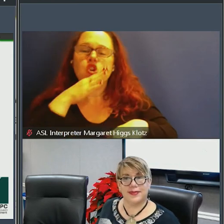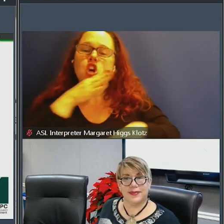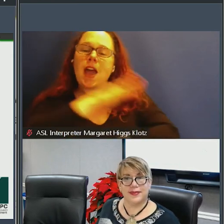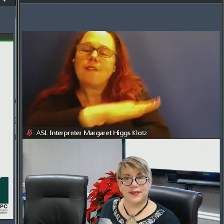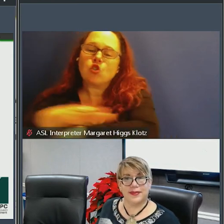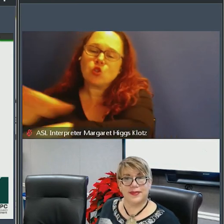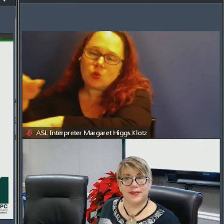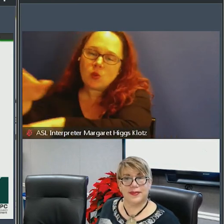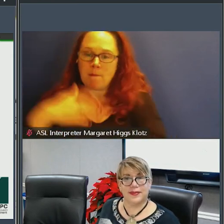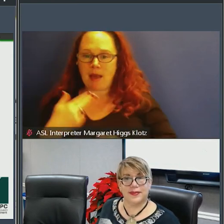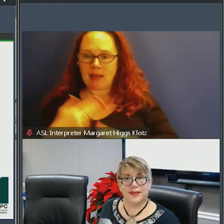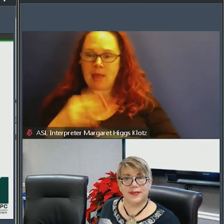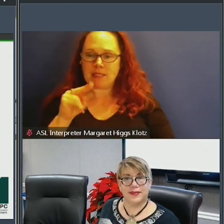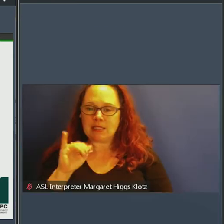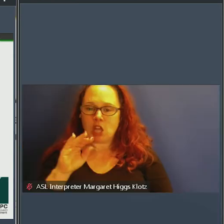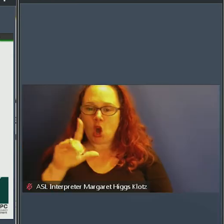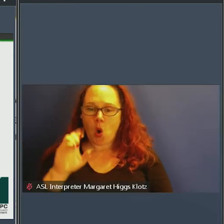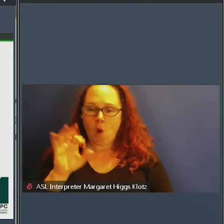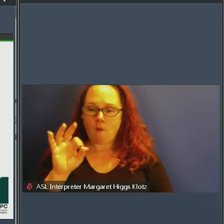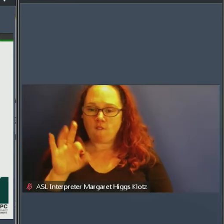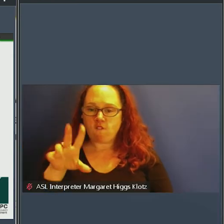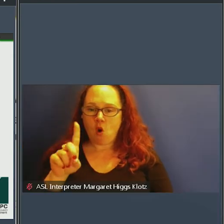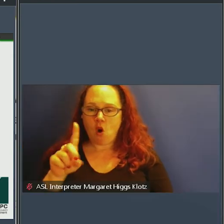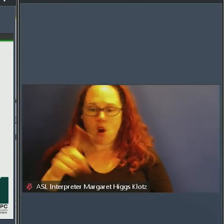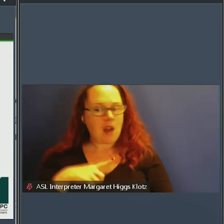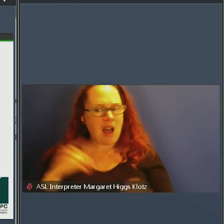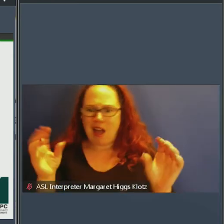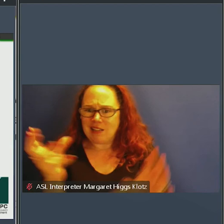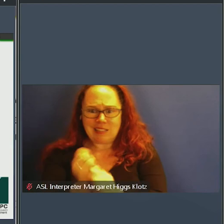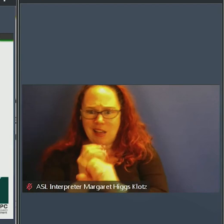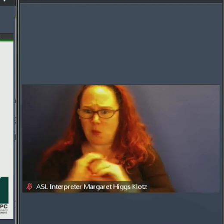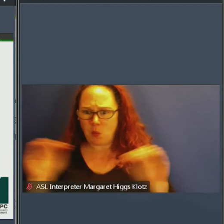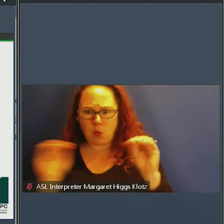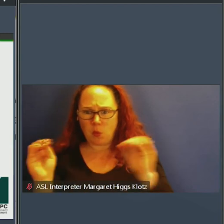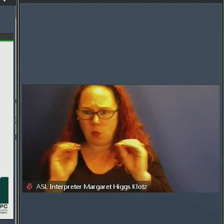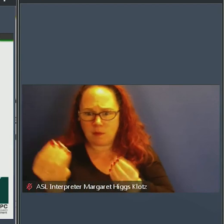My name is Nicole Ford and I did not receive any written notice of this project.